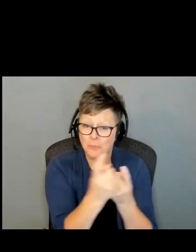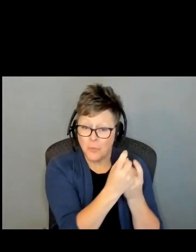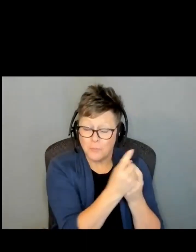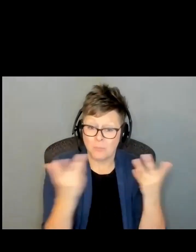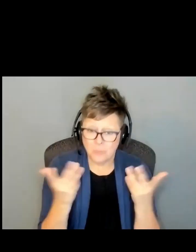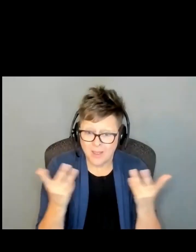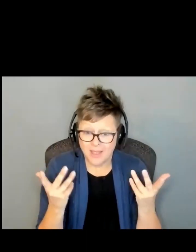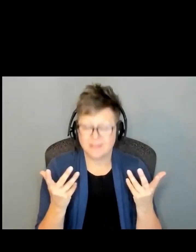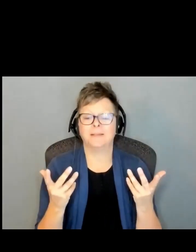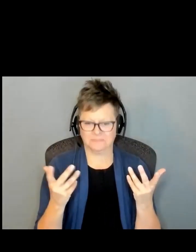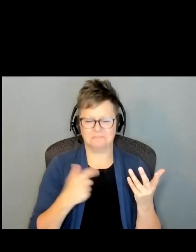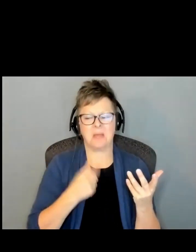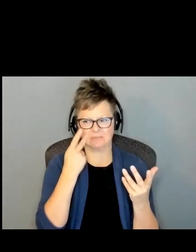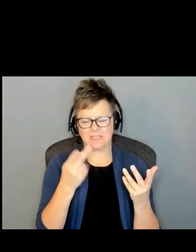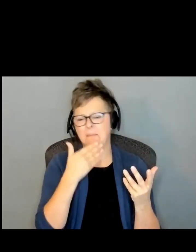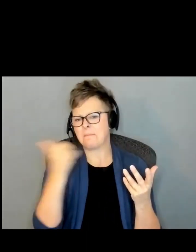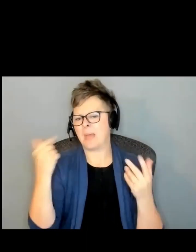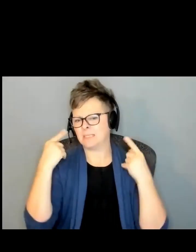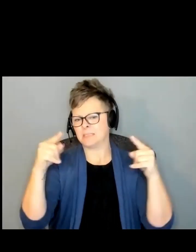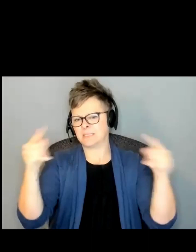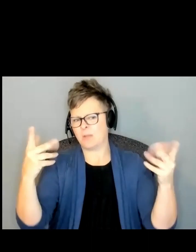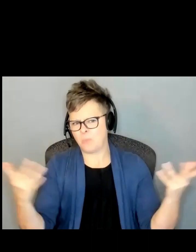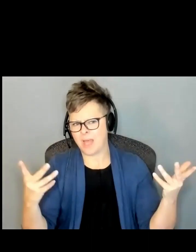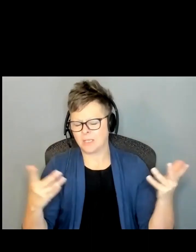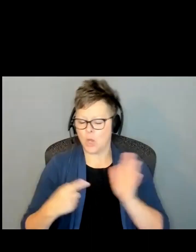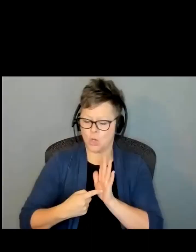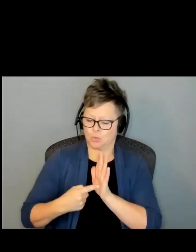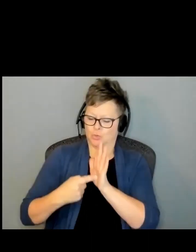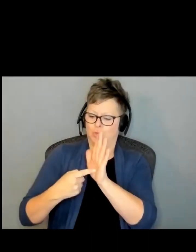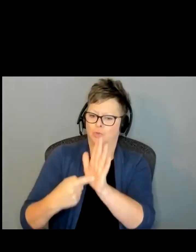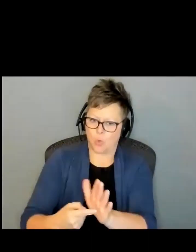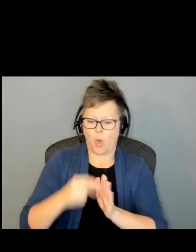across in my personal experience is role modeling the importance of the issue that we’re studying